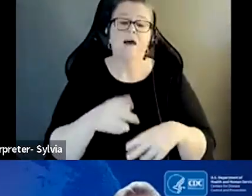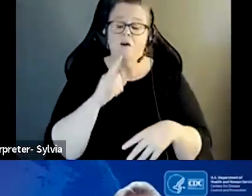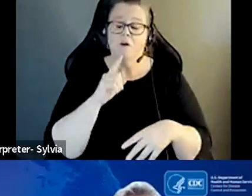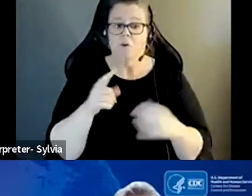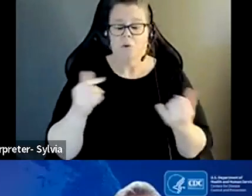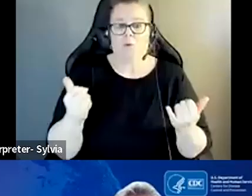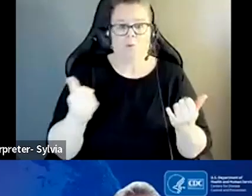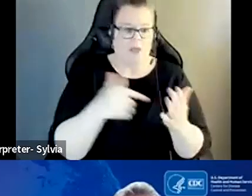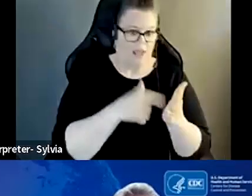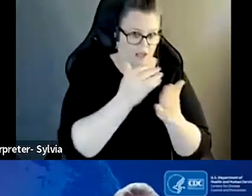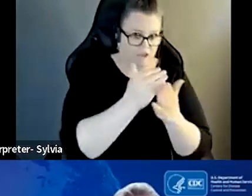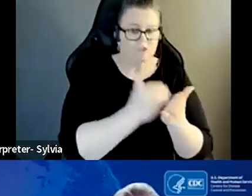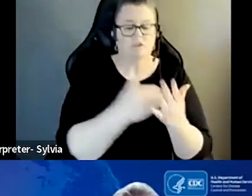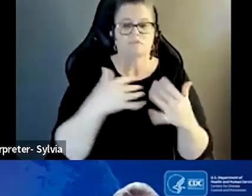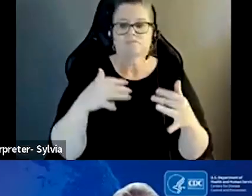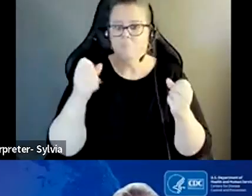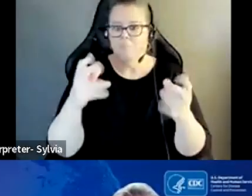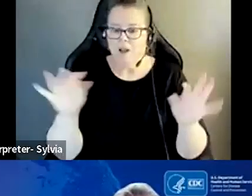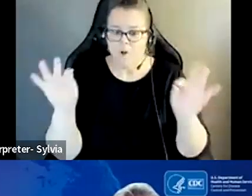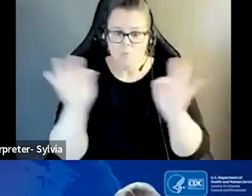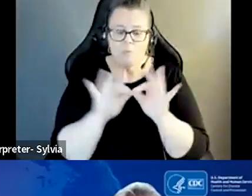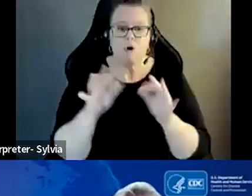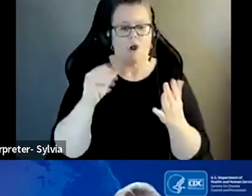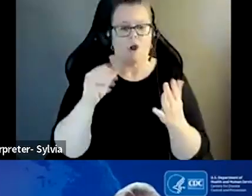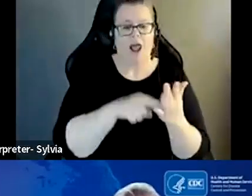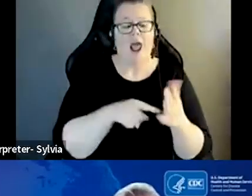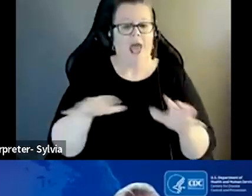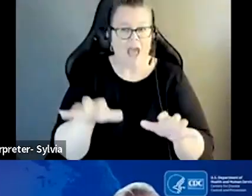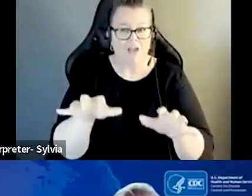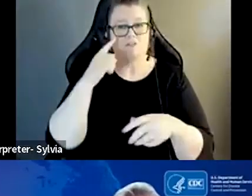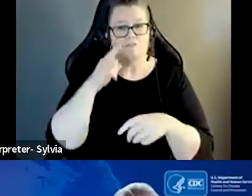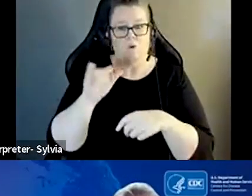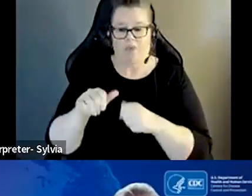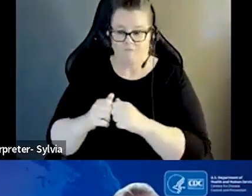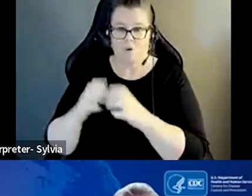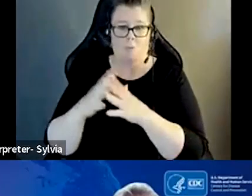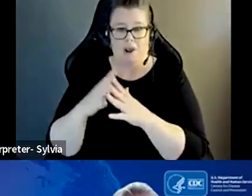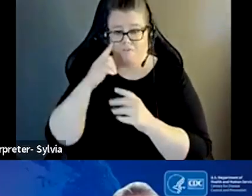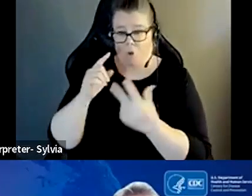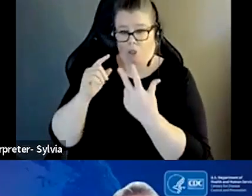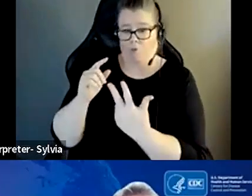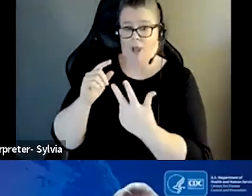including action on the formation of our three working groups. I'm going to just dive right into the agenda.